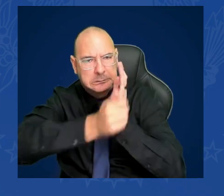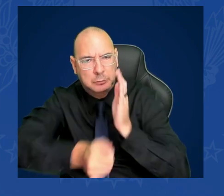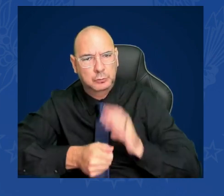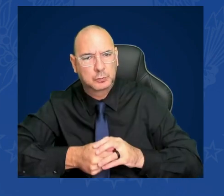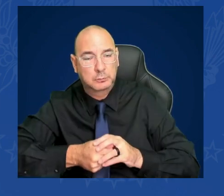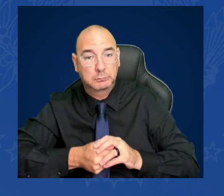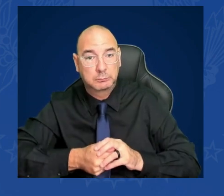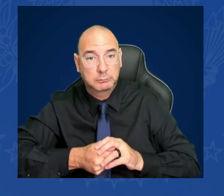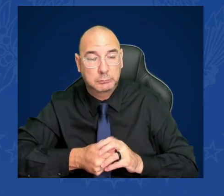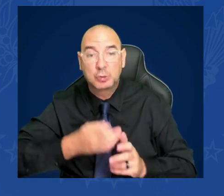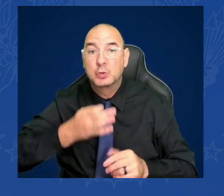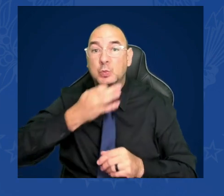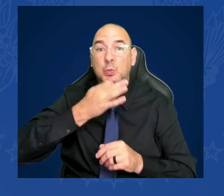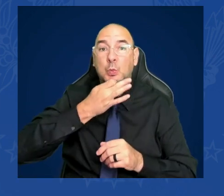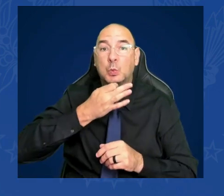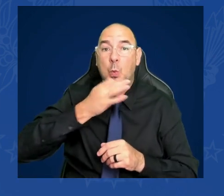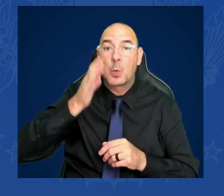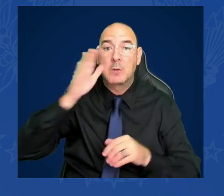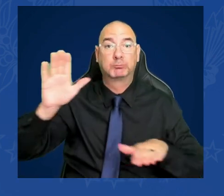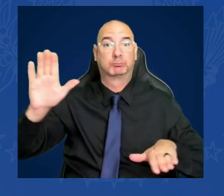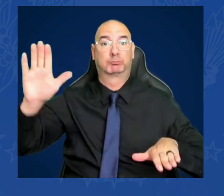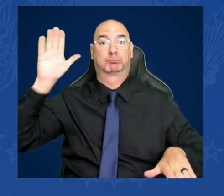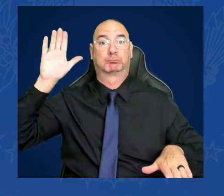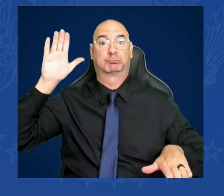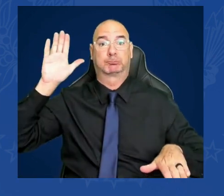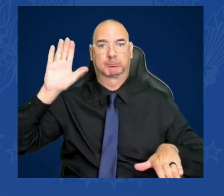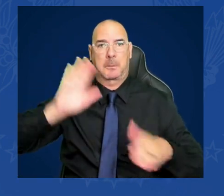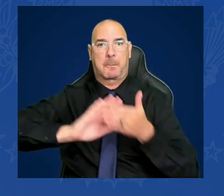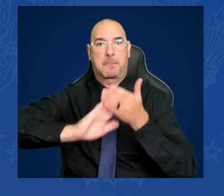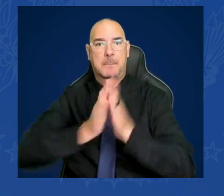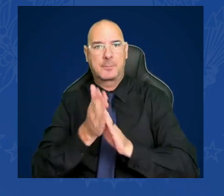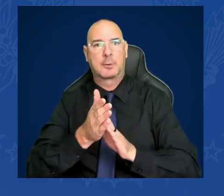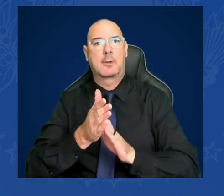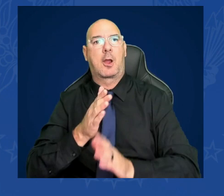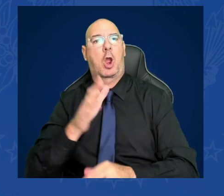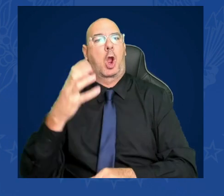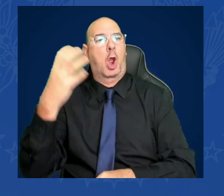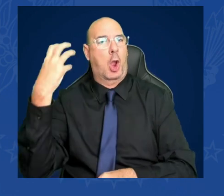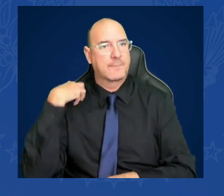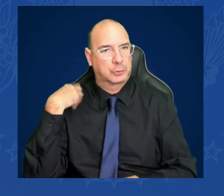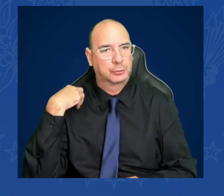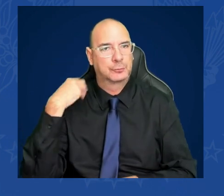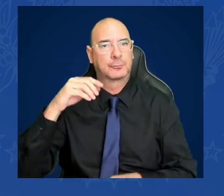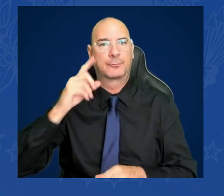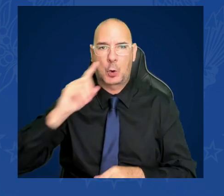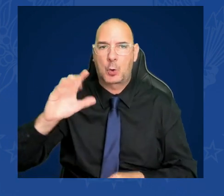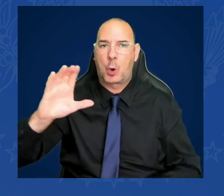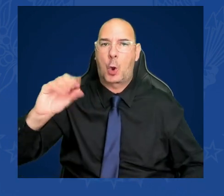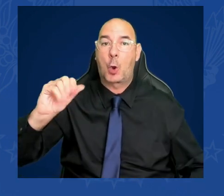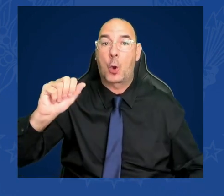and become officers in the United States Coast Guard. And as you do, I ask you: